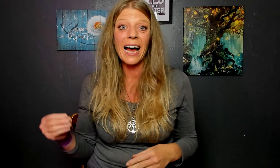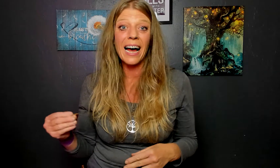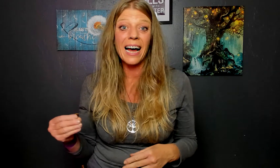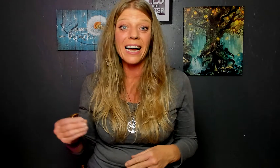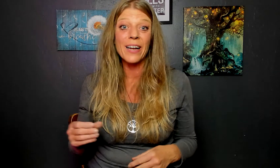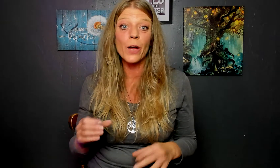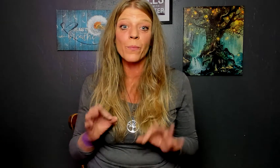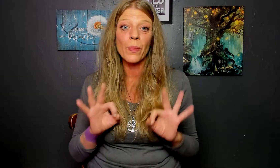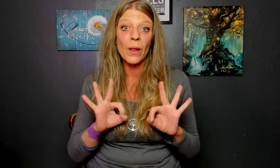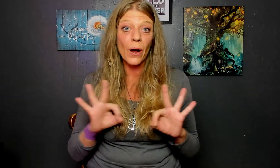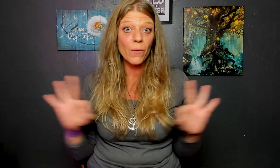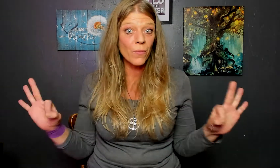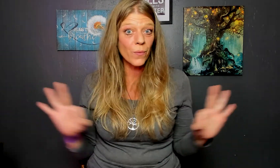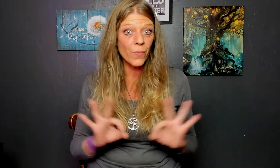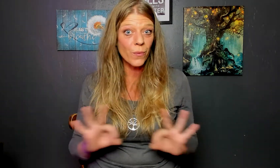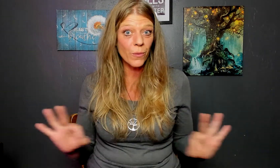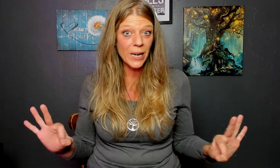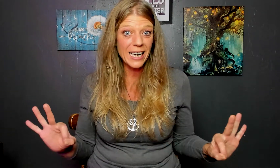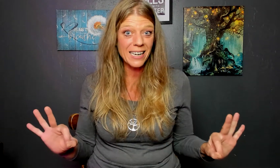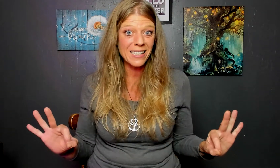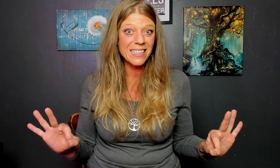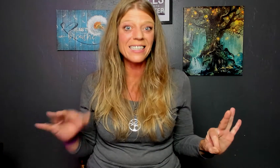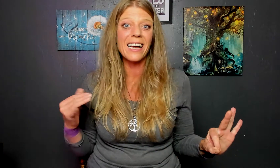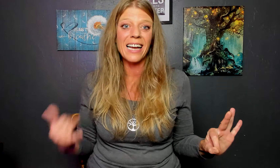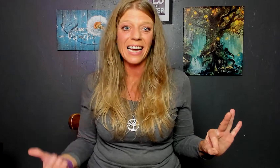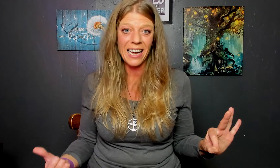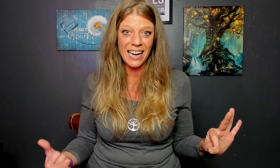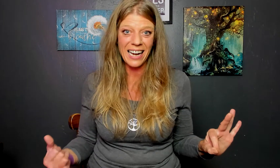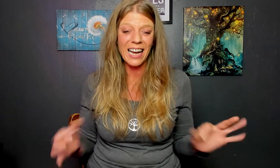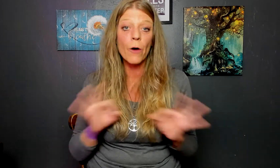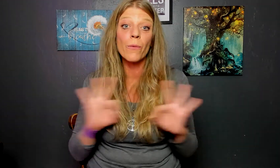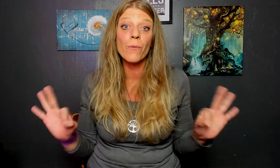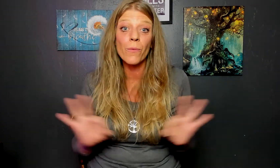And FREEZE ING.